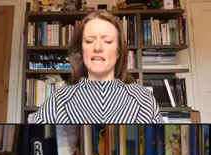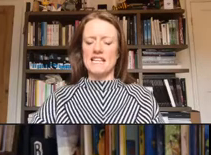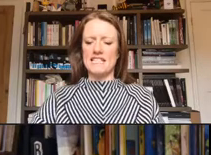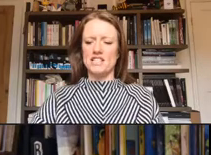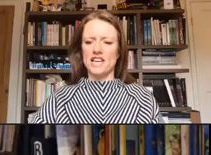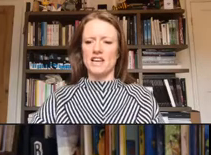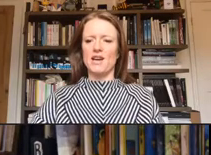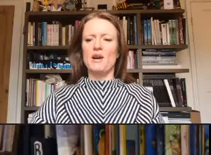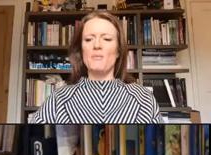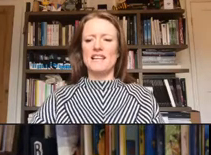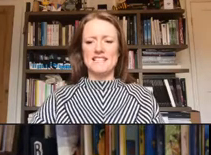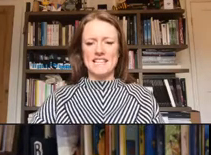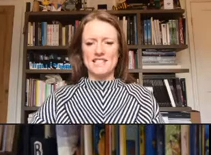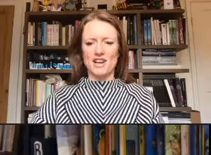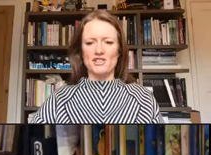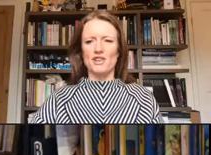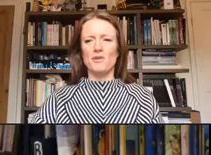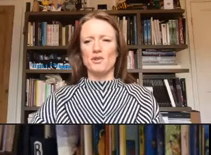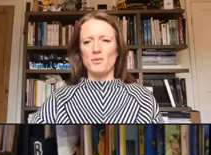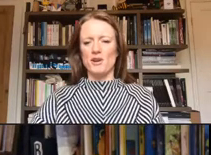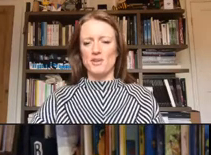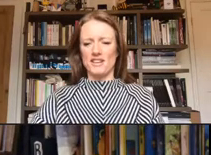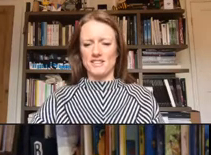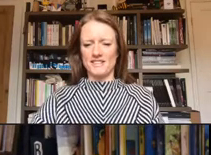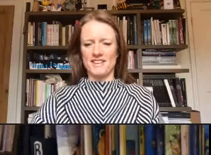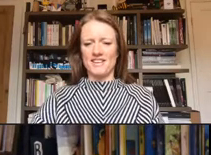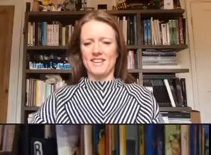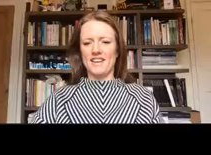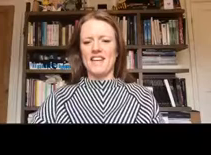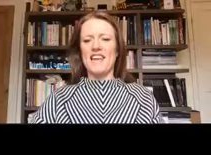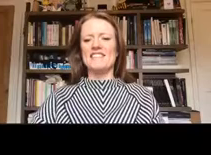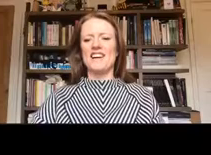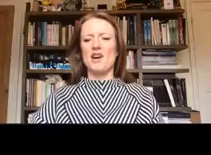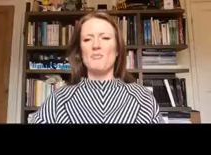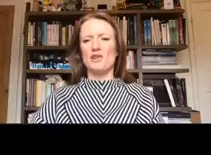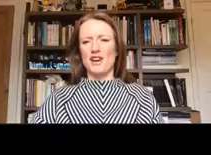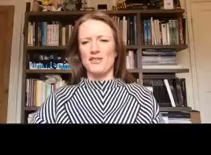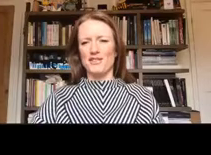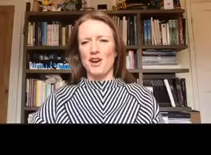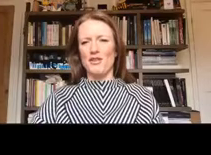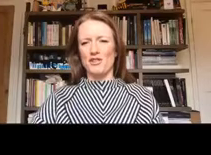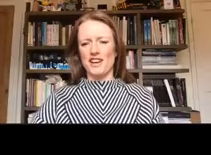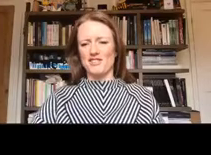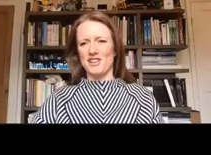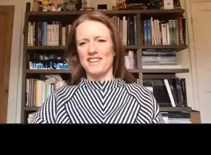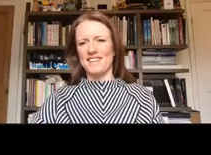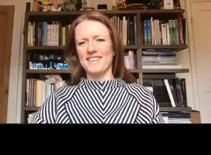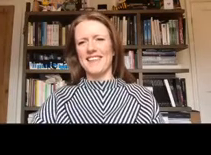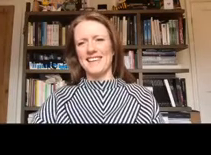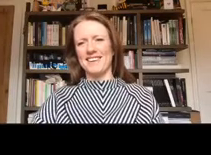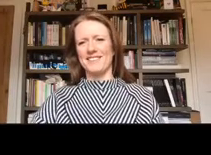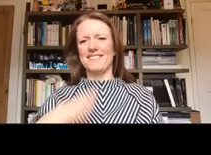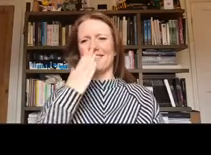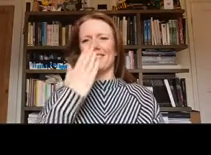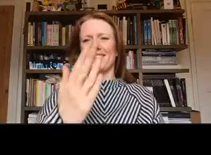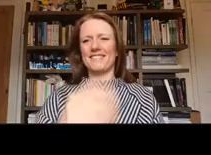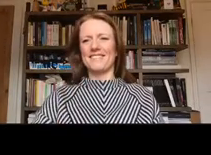Let's light up bookshelves across the country! Thank you!